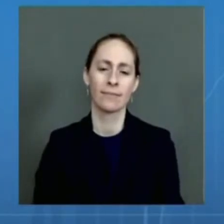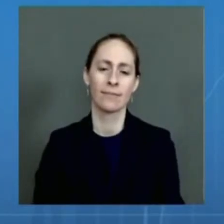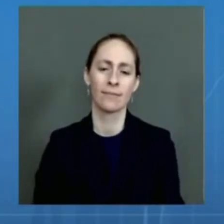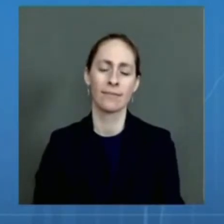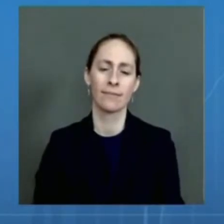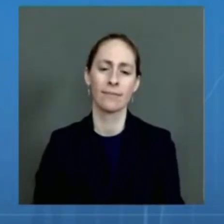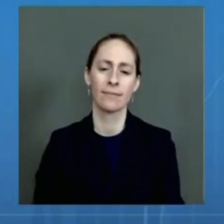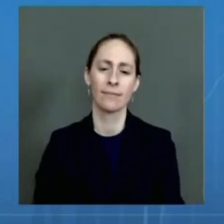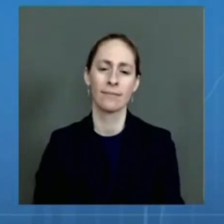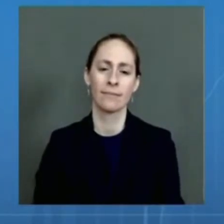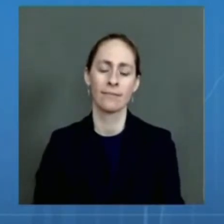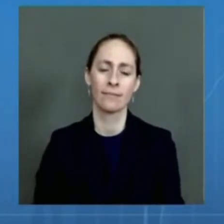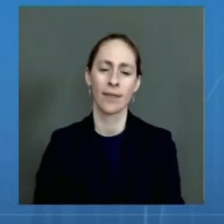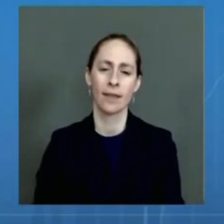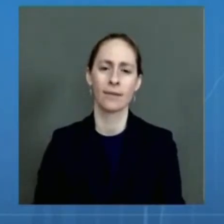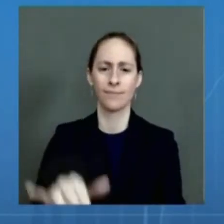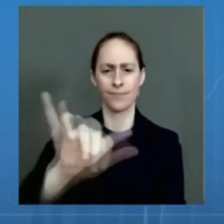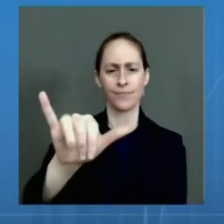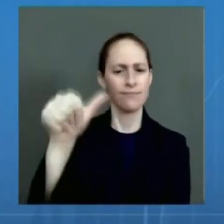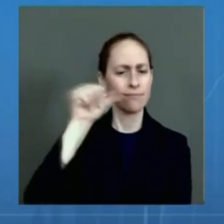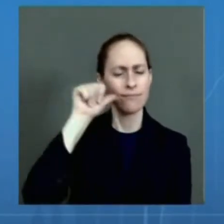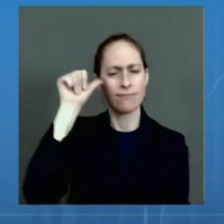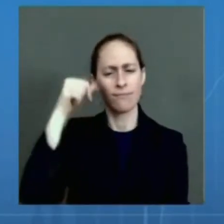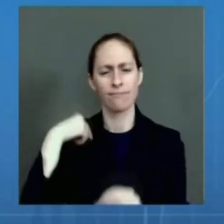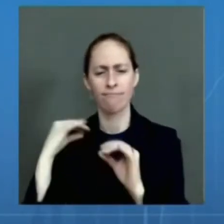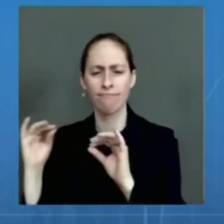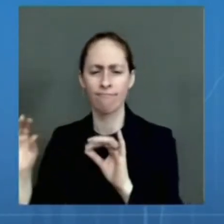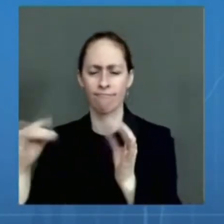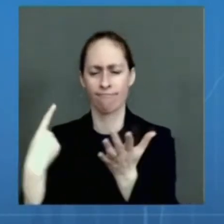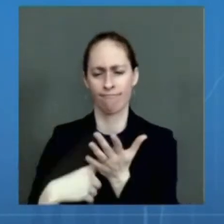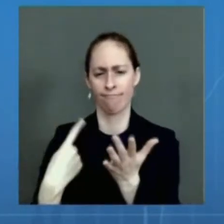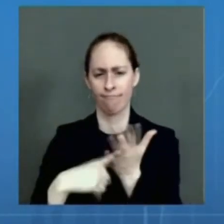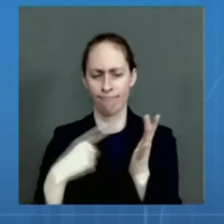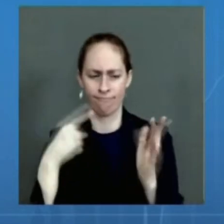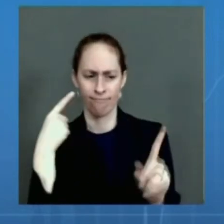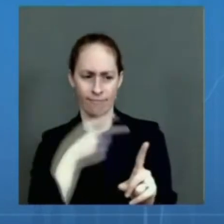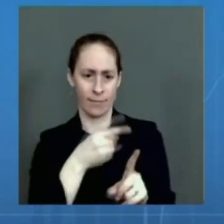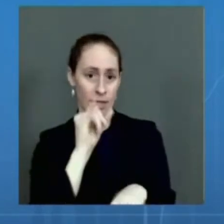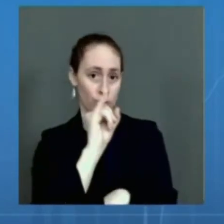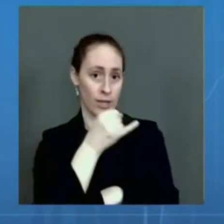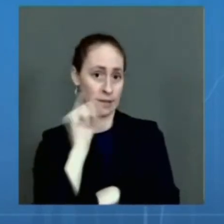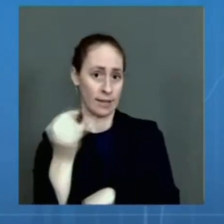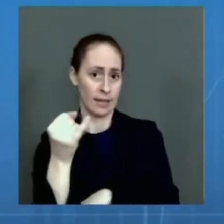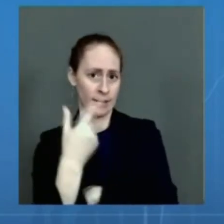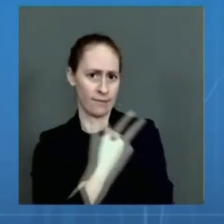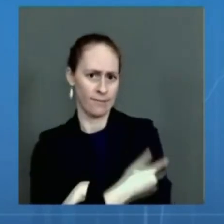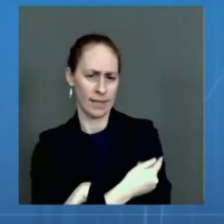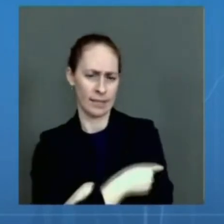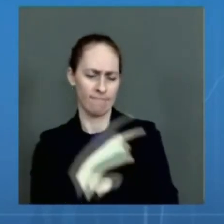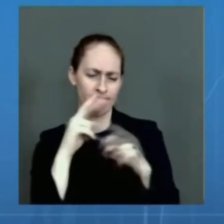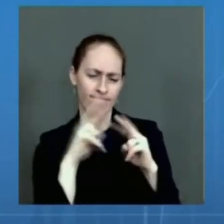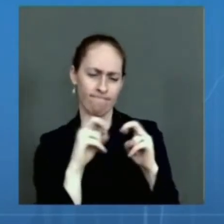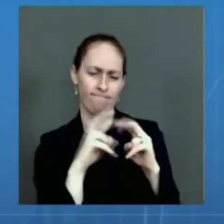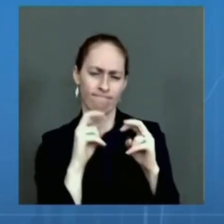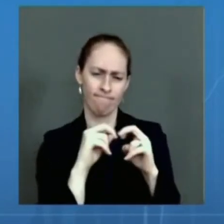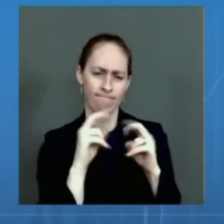YESTERDAY CDC ADVISORY COMMITTEE ON VACCINE EXPERTS MET TO EVALUATE RECOMMENDATION